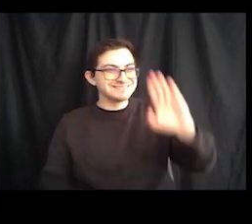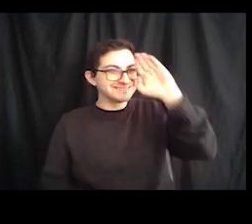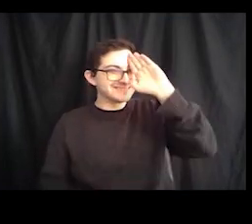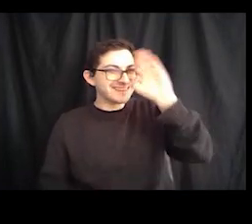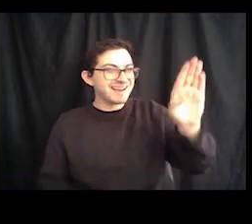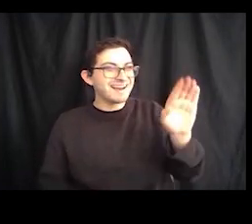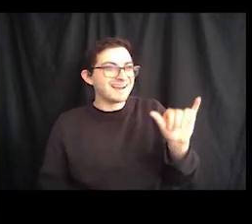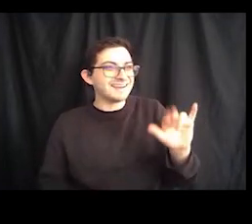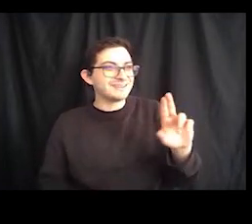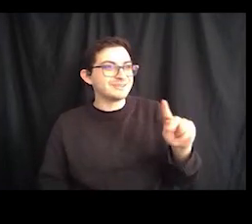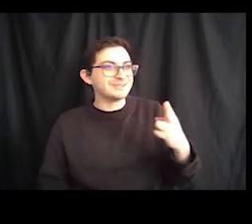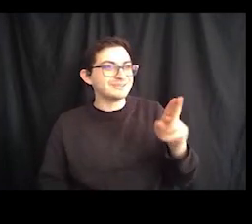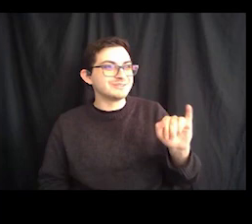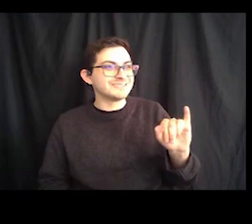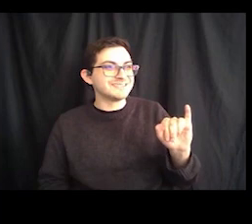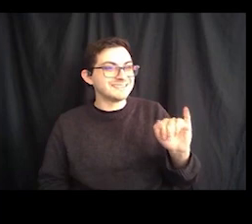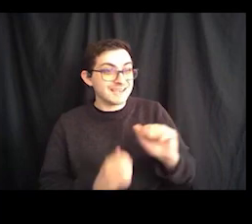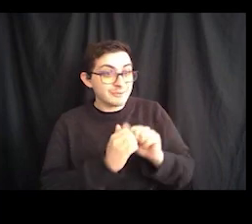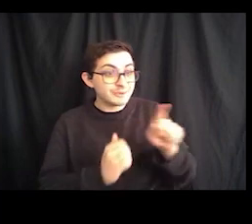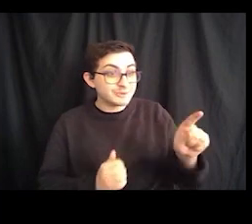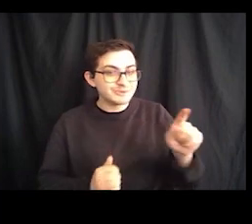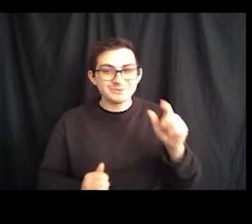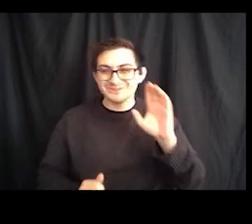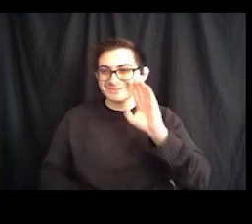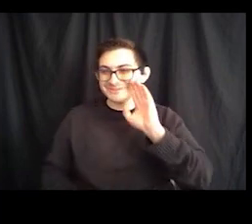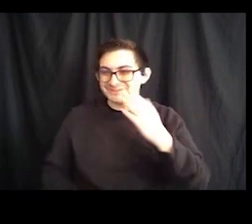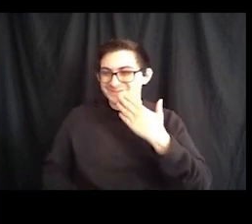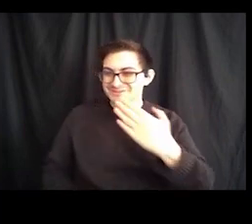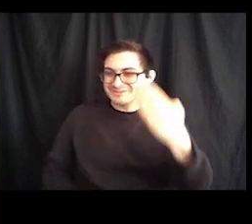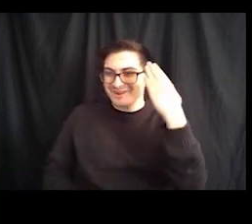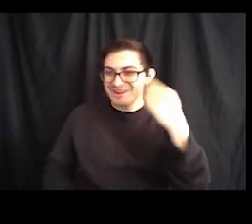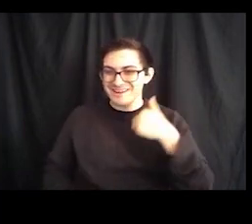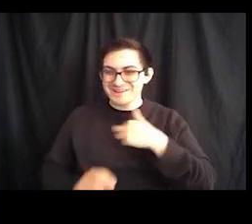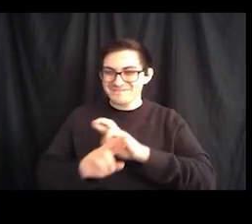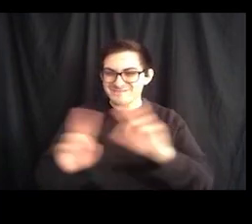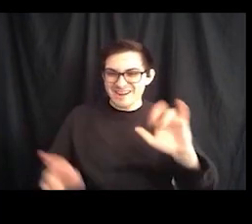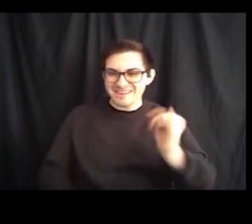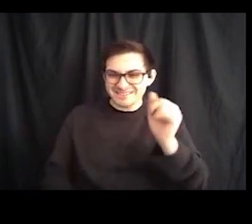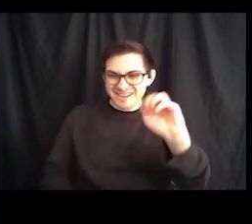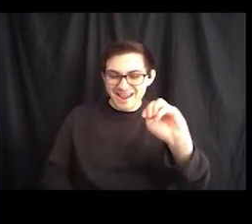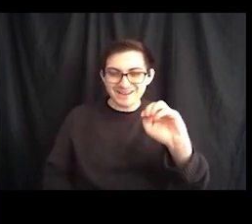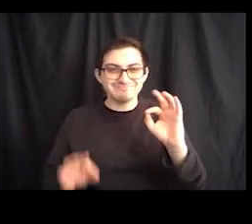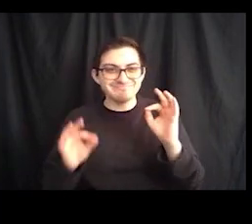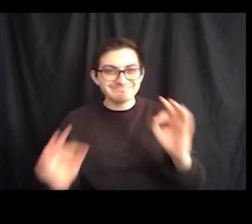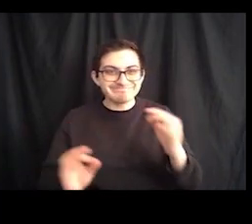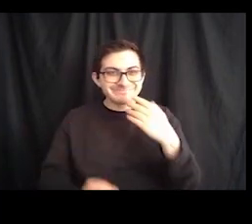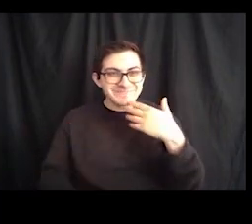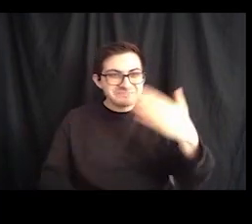Morning Yuhki I'm ready to jam! All All right, let's do it. Well thank you for joining me and let's just get right started.